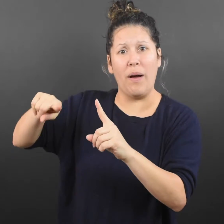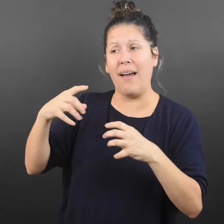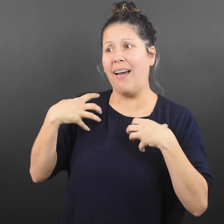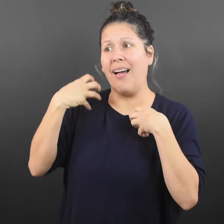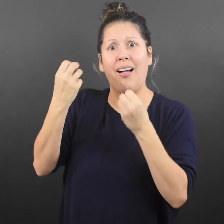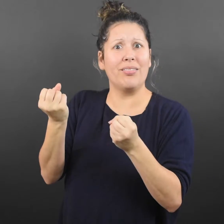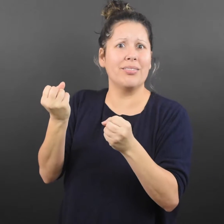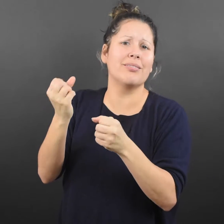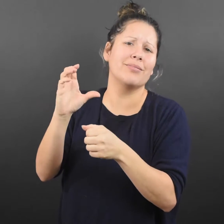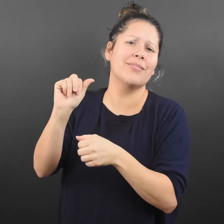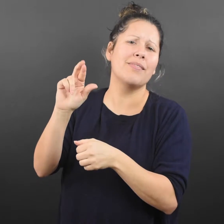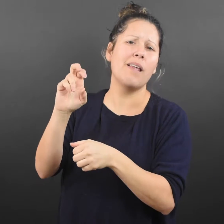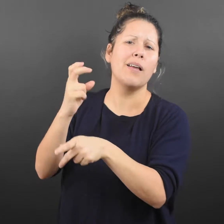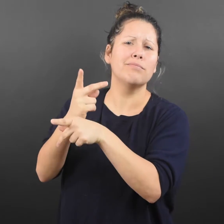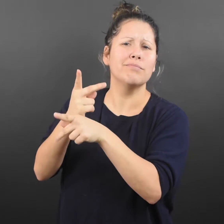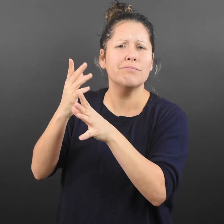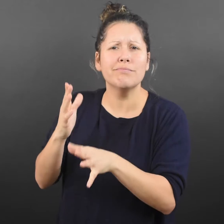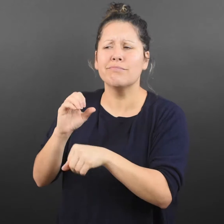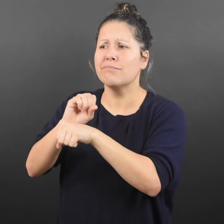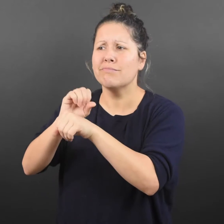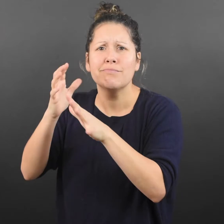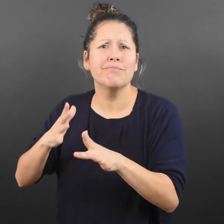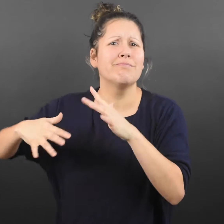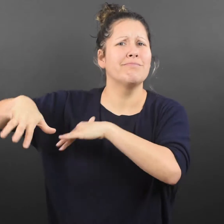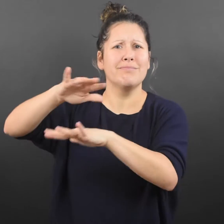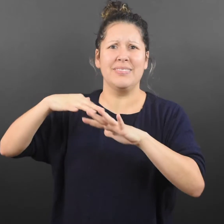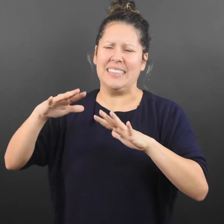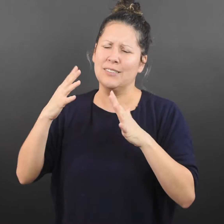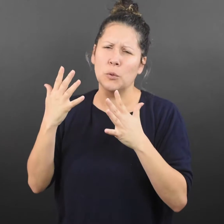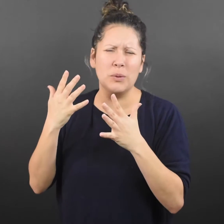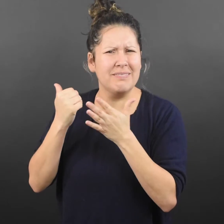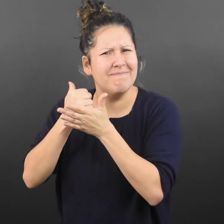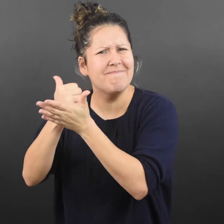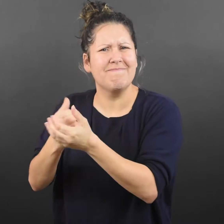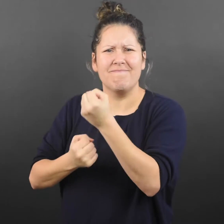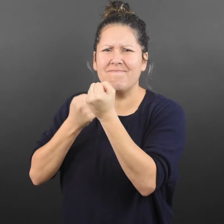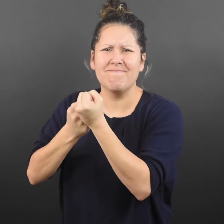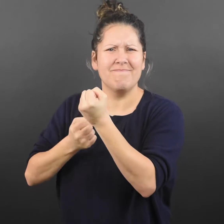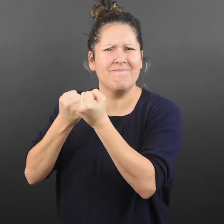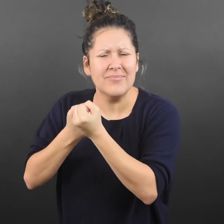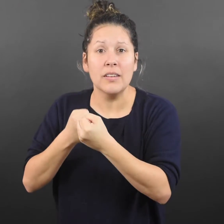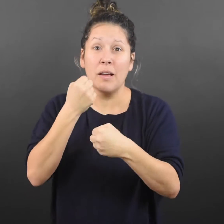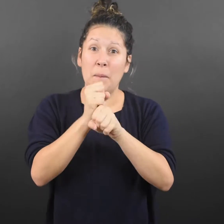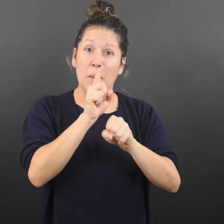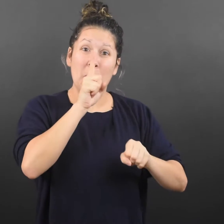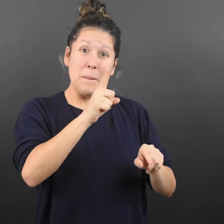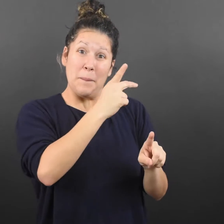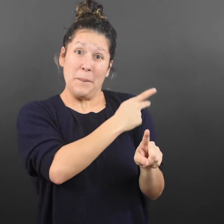deserve,” said Governor Walz. “I am astounded by the resiliency of our doctors,